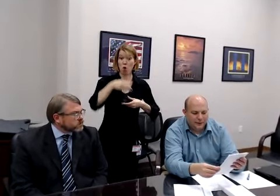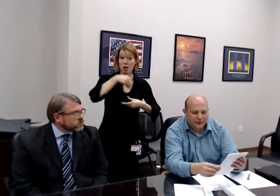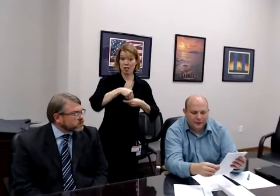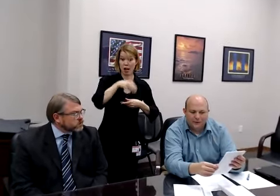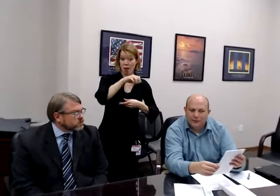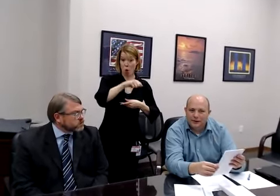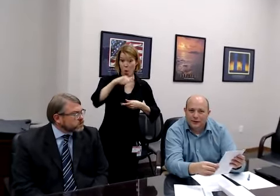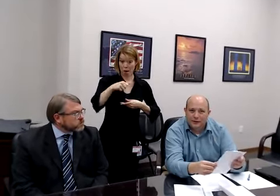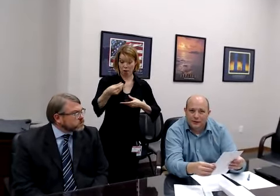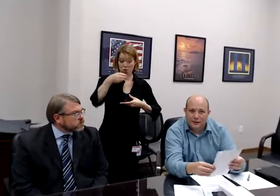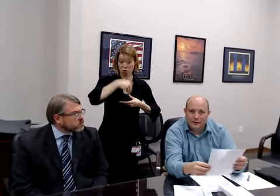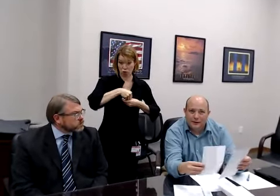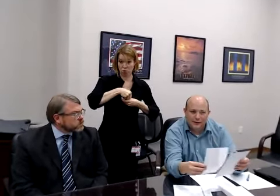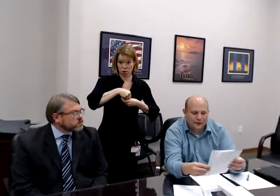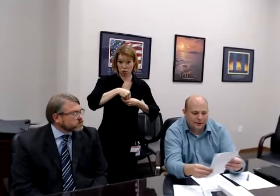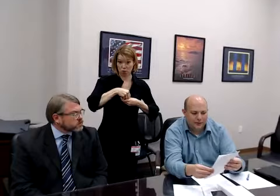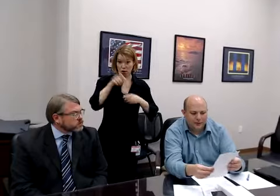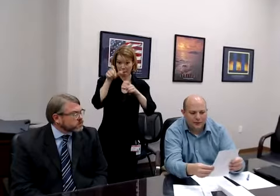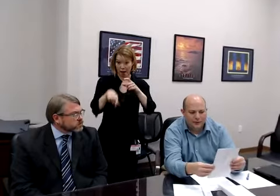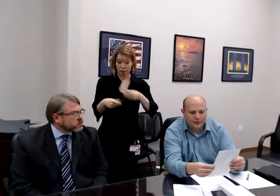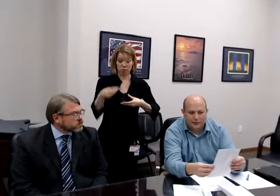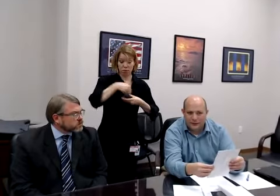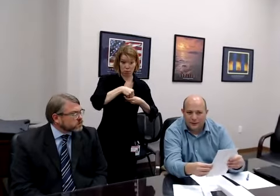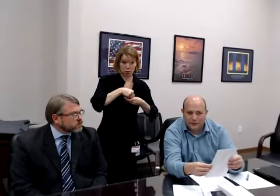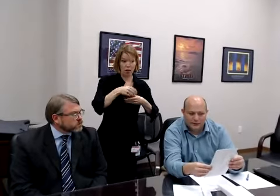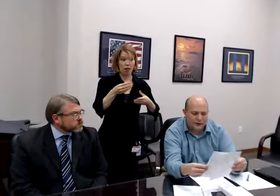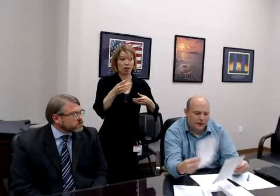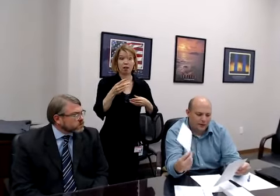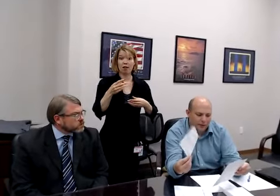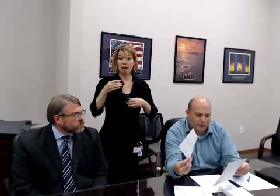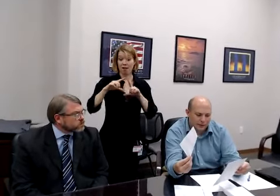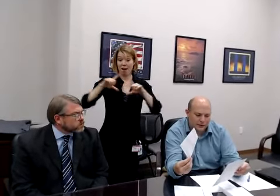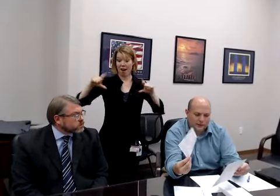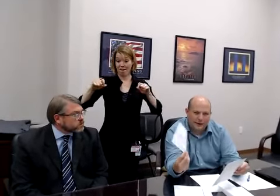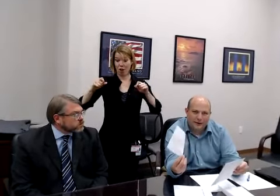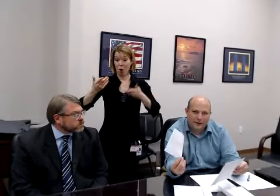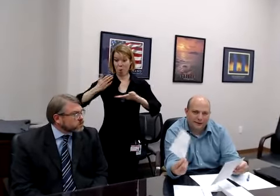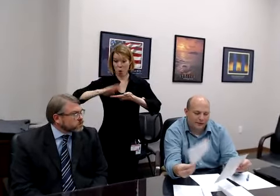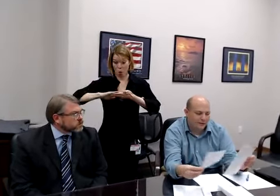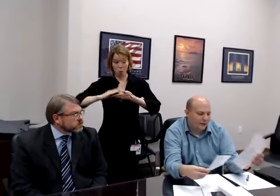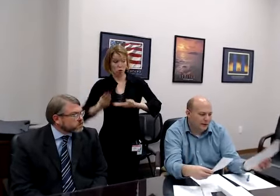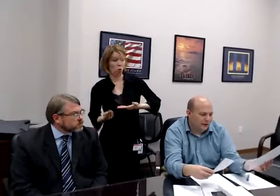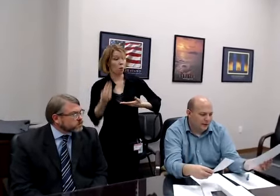to be a little bit bigger, so you can get that end so you'll know the difference in the two. The hole-punch is on the ID envelope.